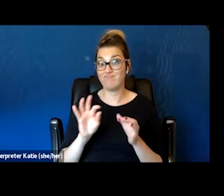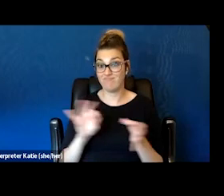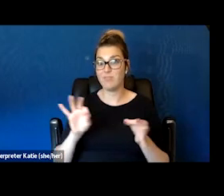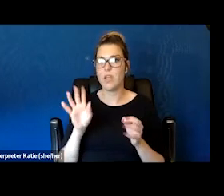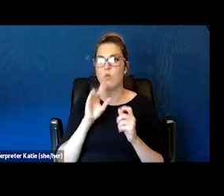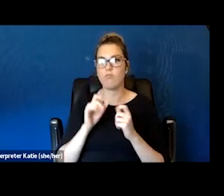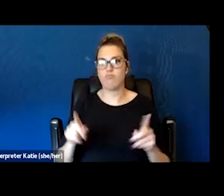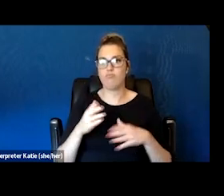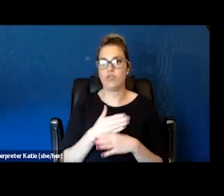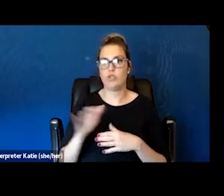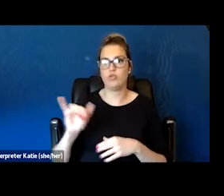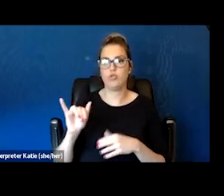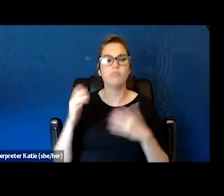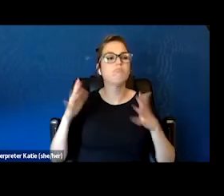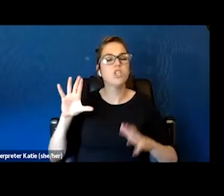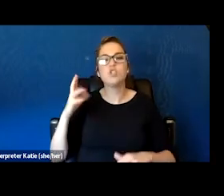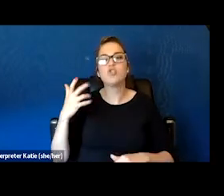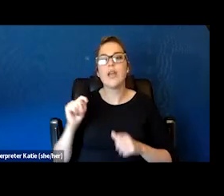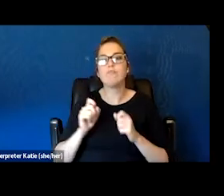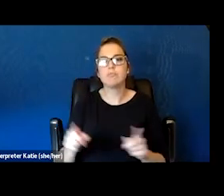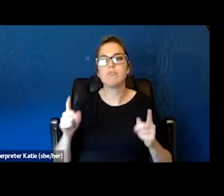That link is in the chat as well. You can go ahead and pull that now.